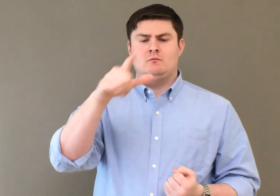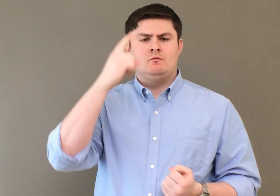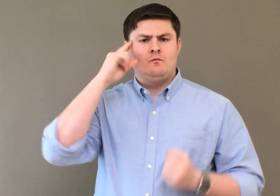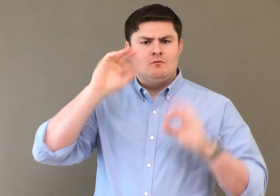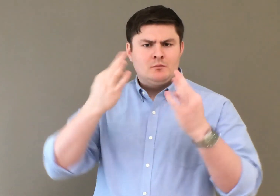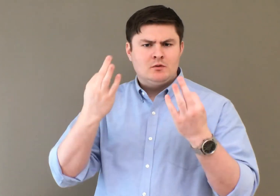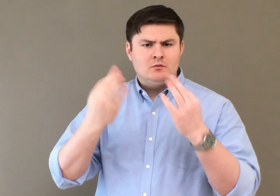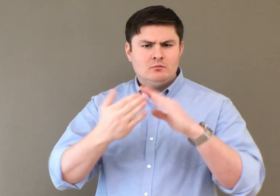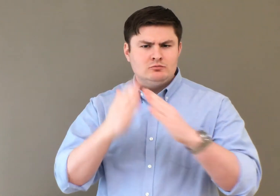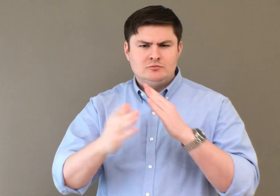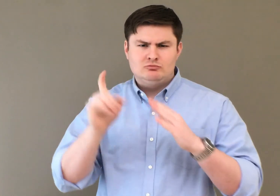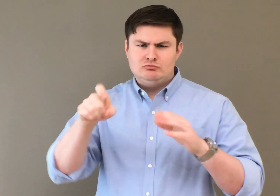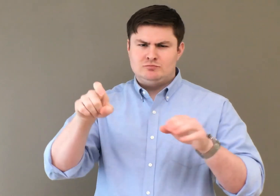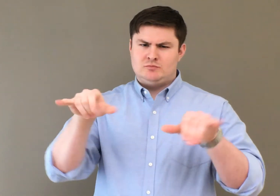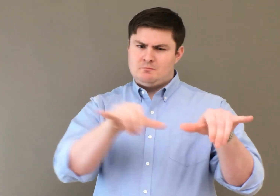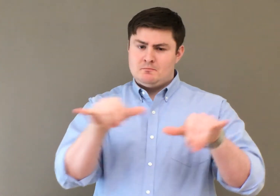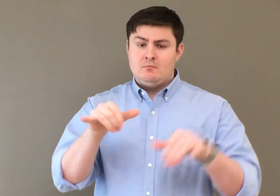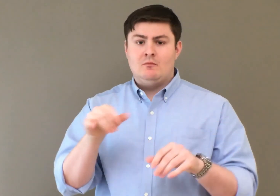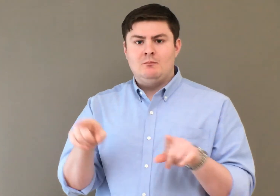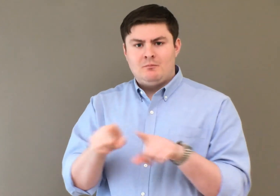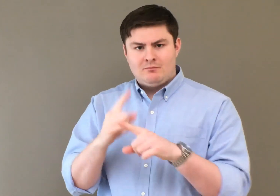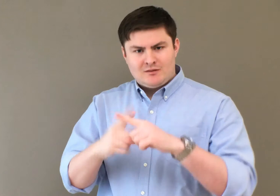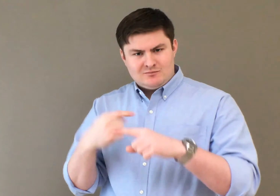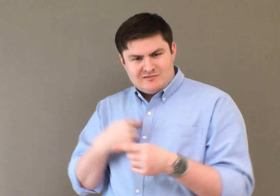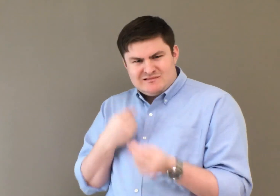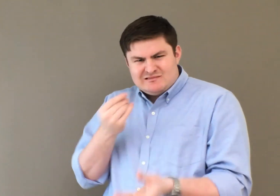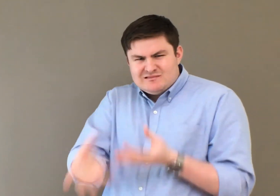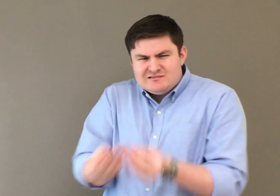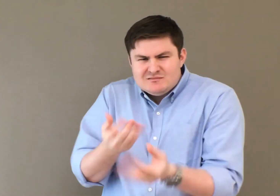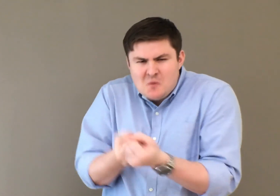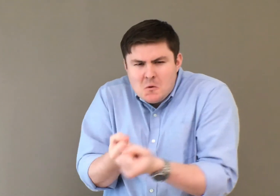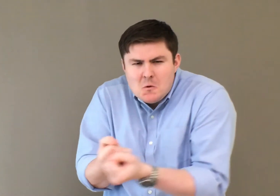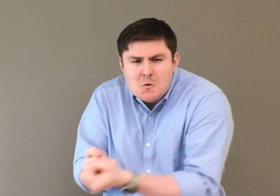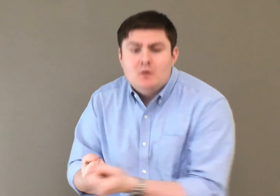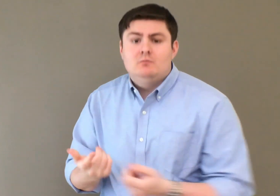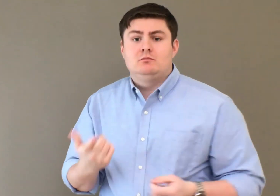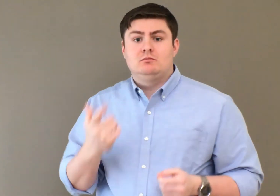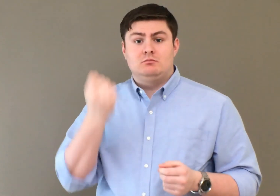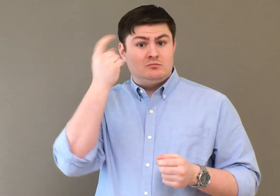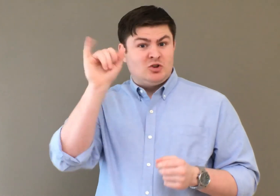families and communities is critical to childrens’ success.